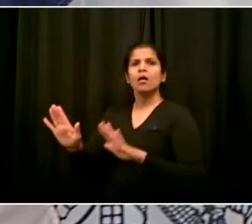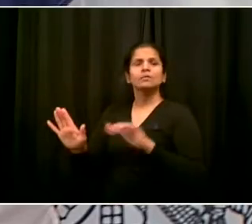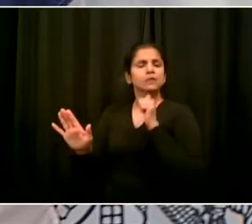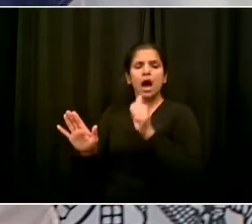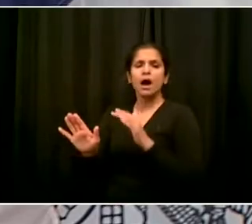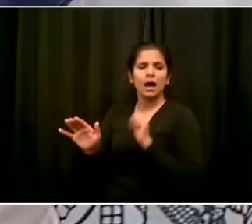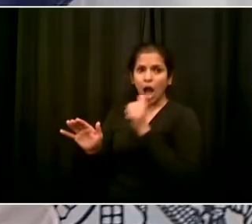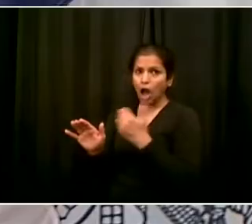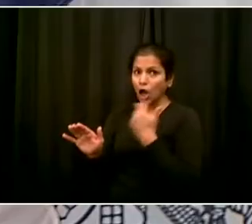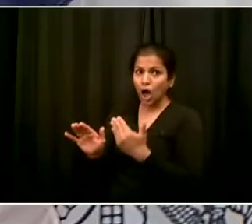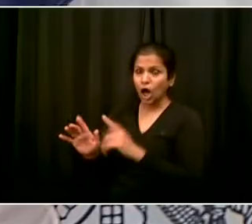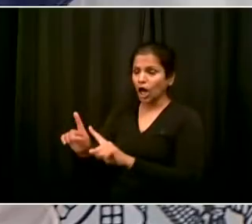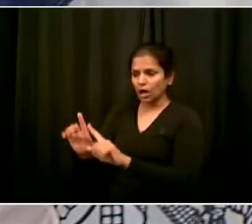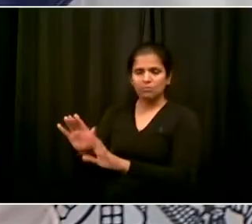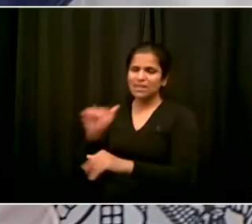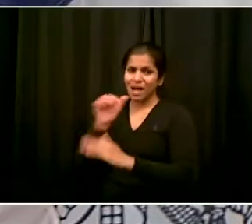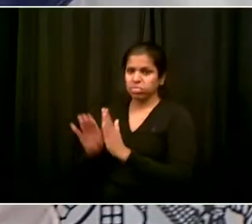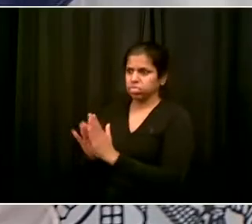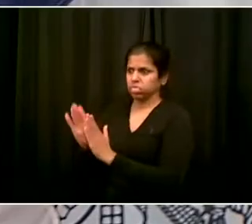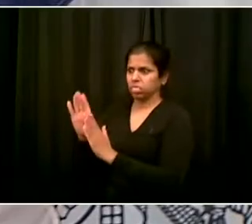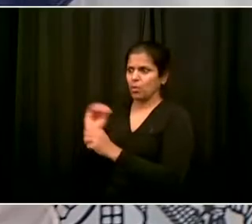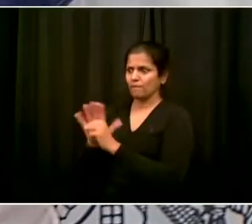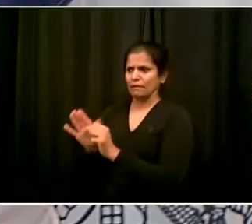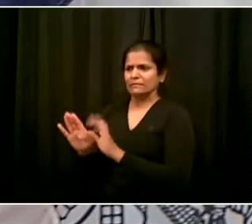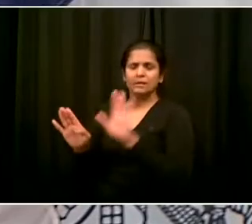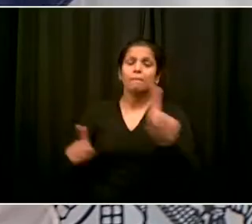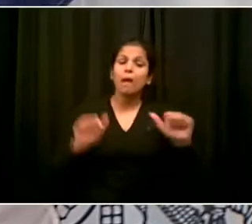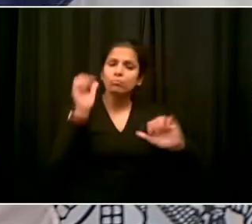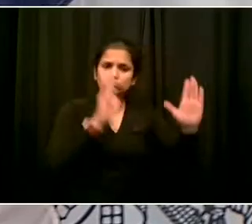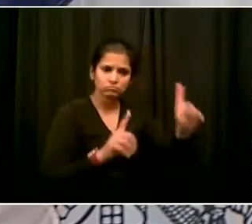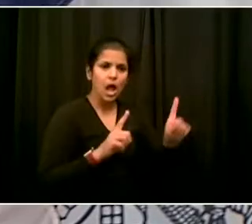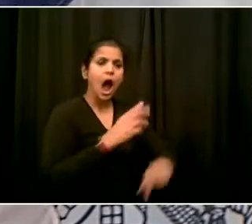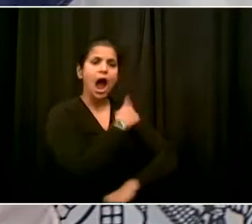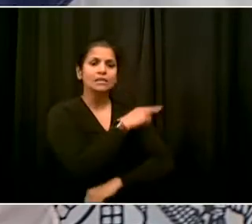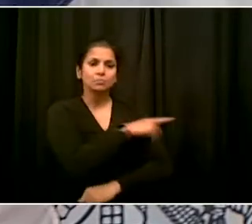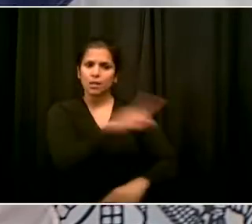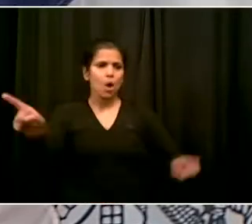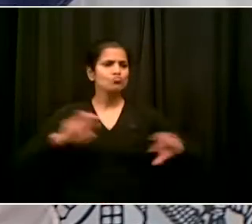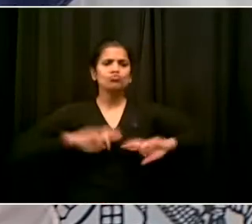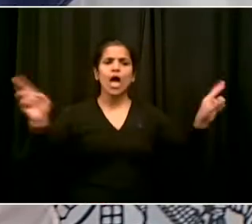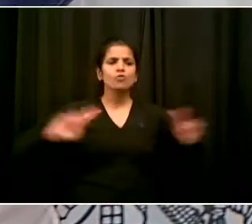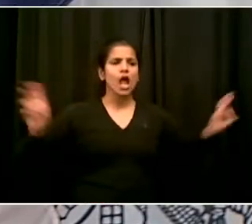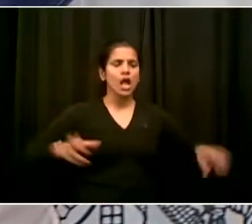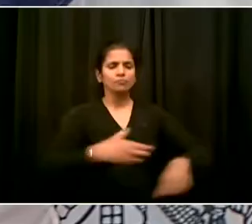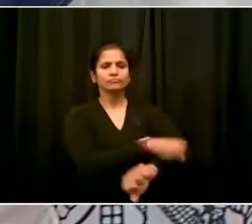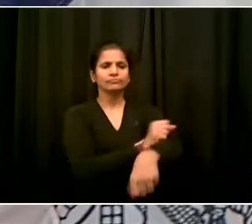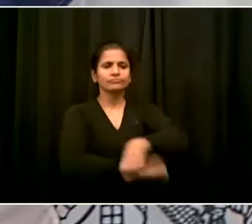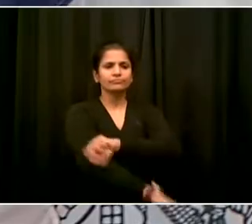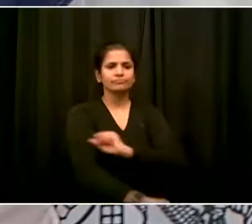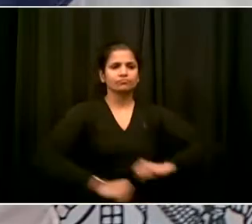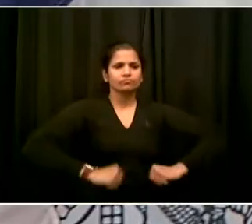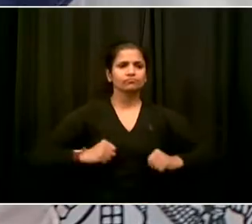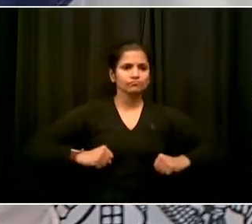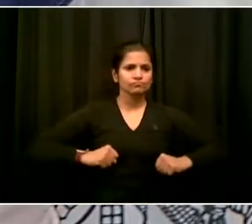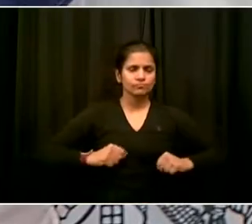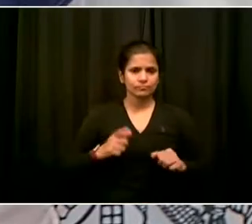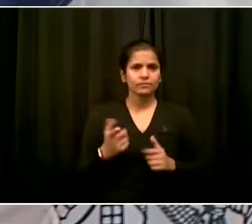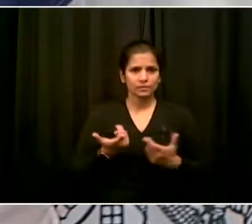HAVE EITHER UNFORTUNATELY BEEN MET OR ARE ON THE VERGE OF BEING MET, AND WE'RE GOING TOTO COMOMP WITH NEW INFORMATION TO HELP PEOPLE UNDERSTAND WHAT COMES